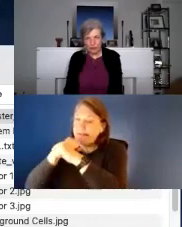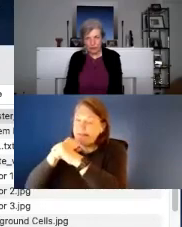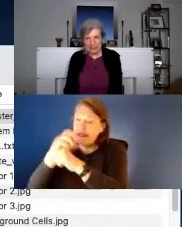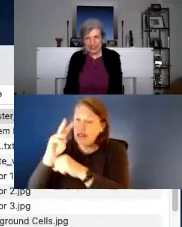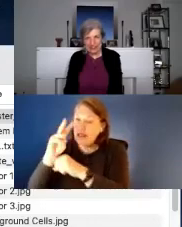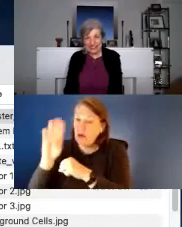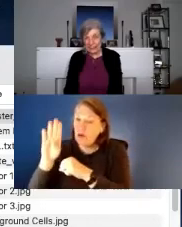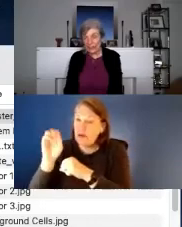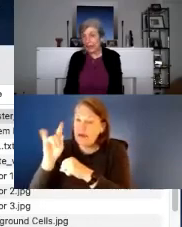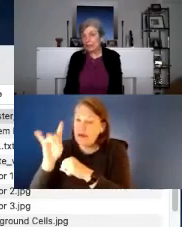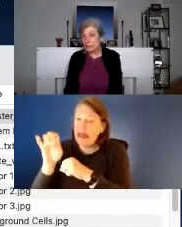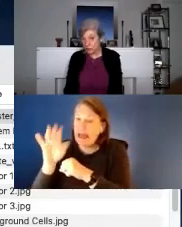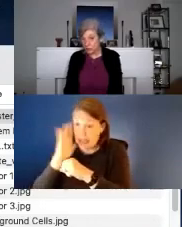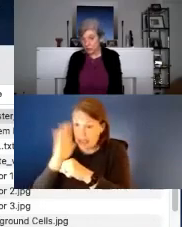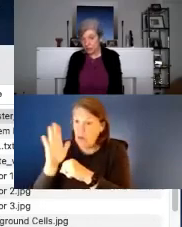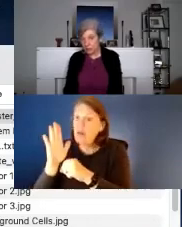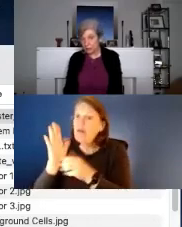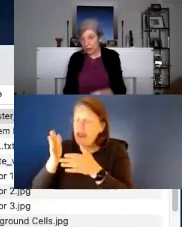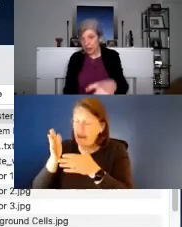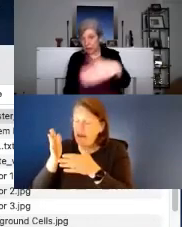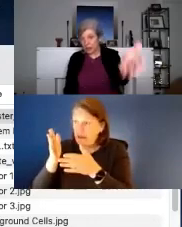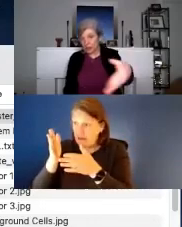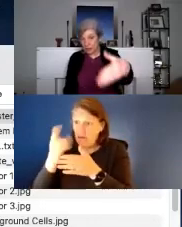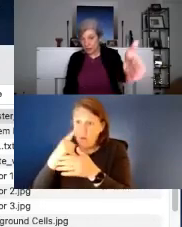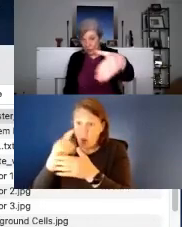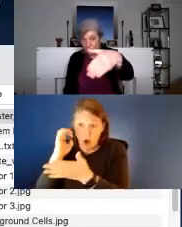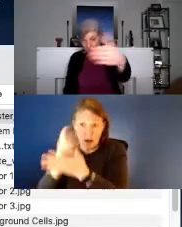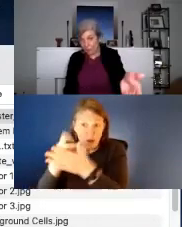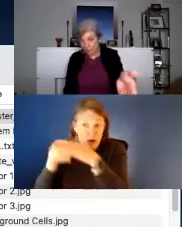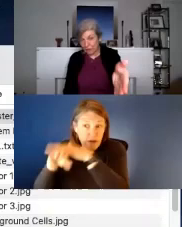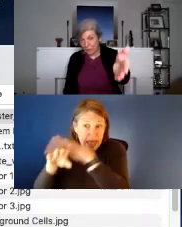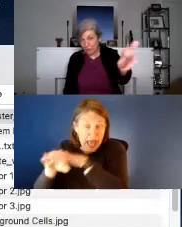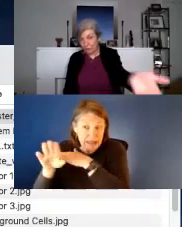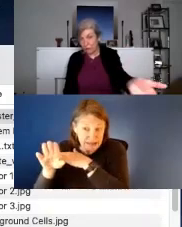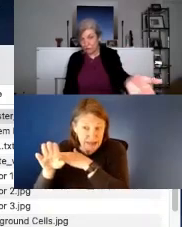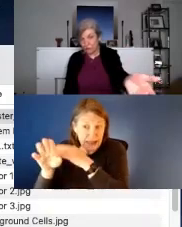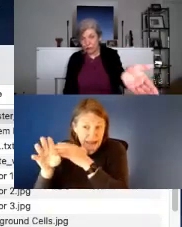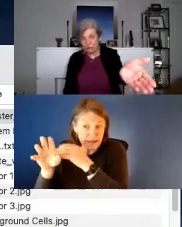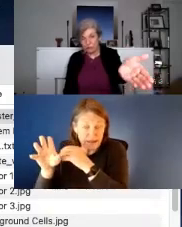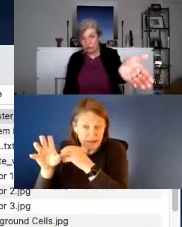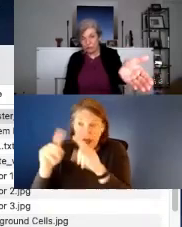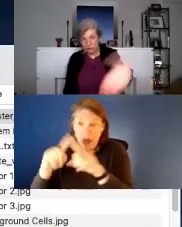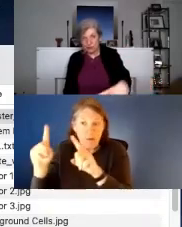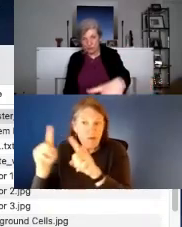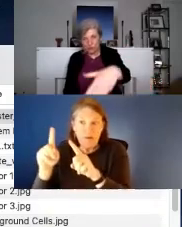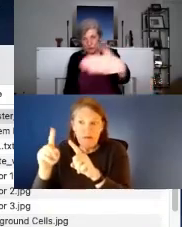07:35:24 analysis, but I would not show a clip from a focus group with images because